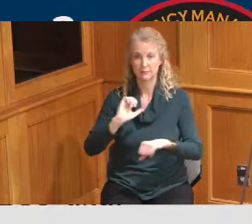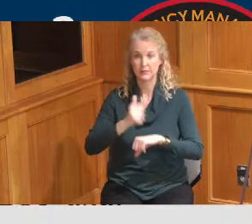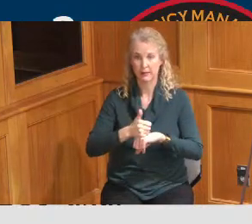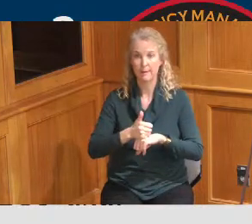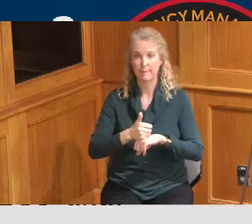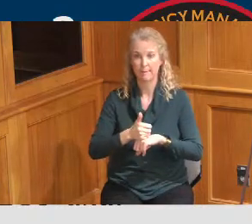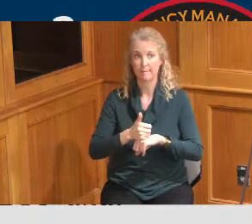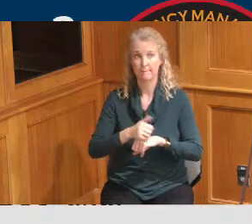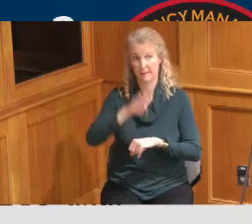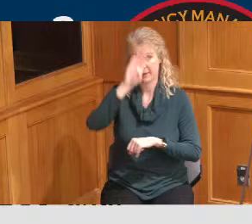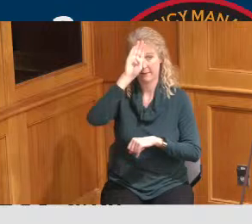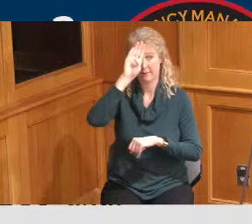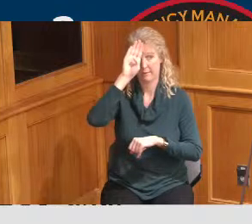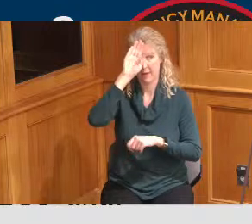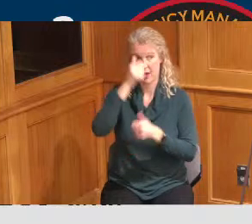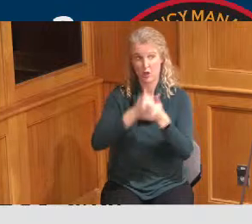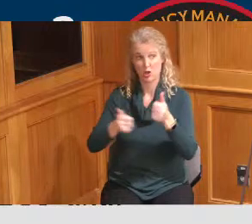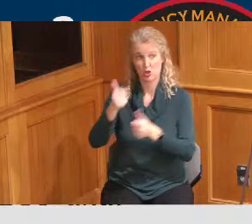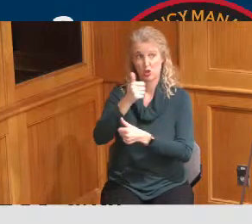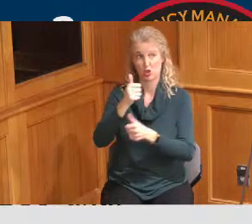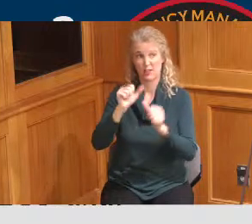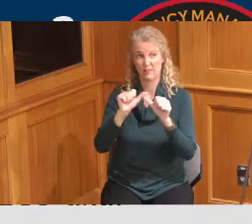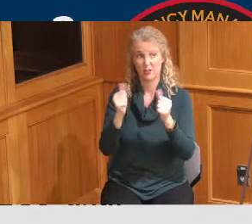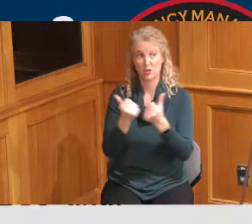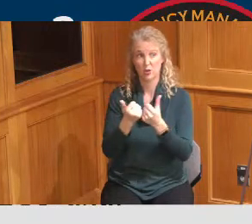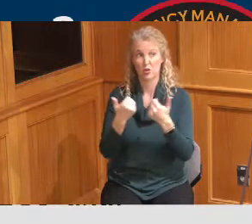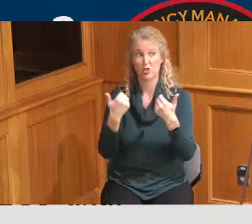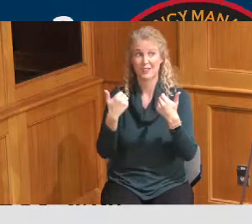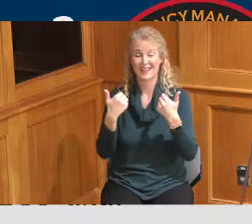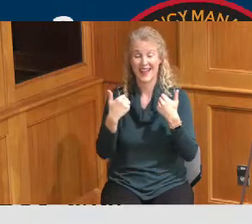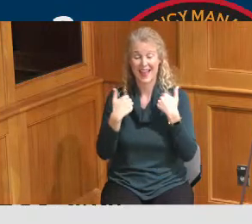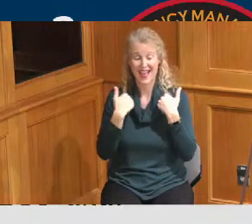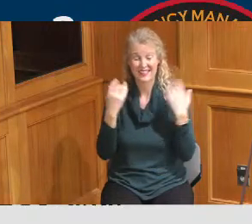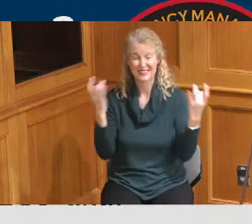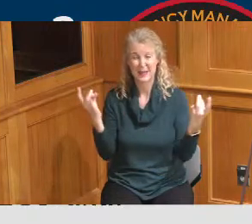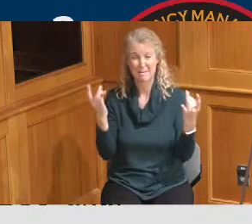the fire chiefs Association maintains a mass casualty plan so that's persons that are injured